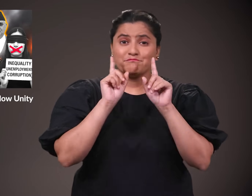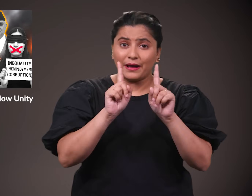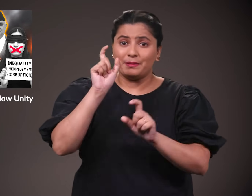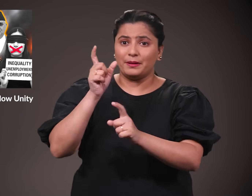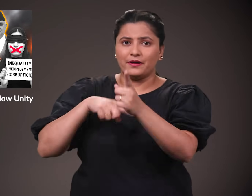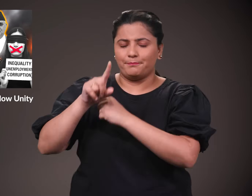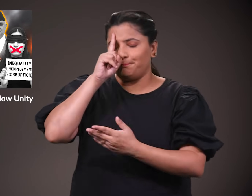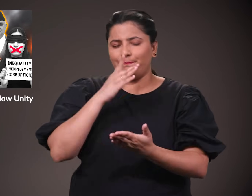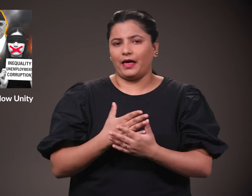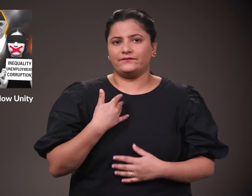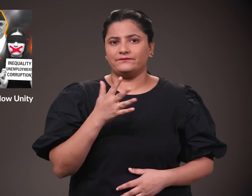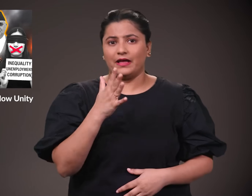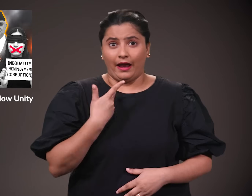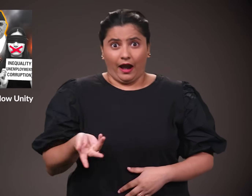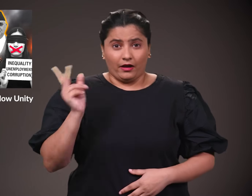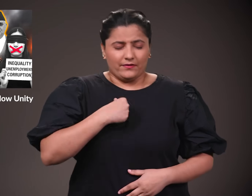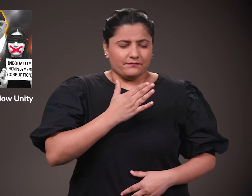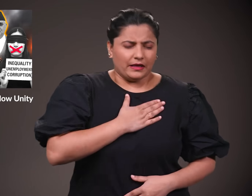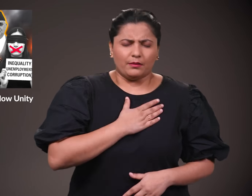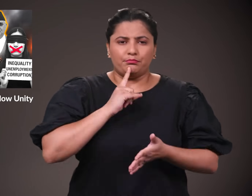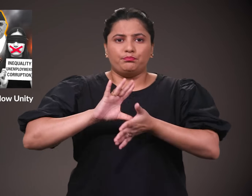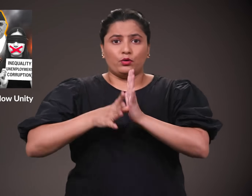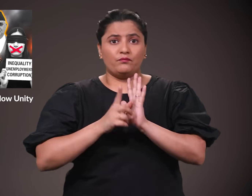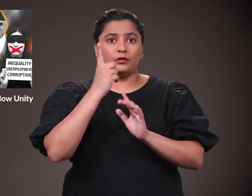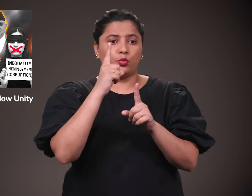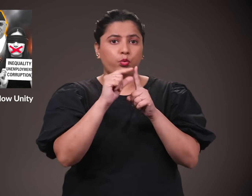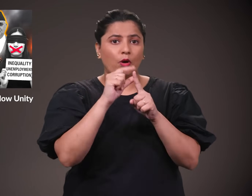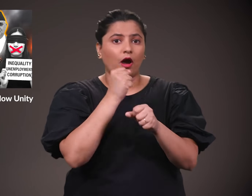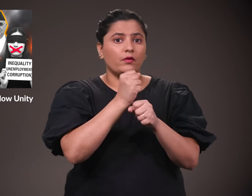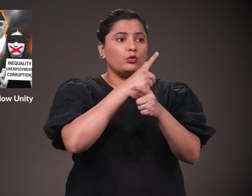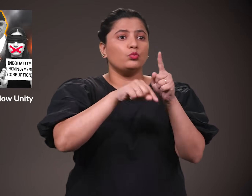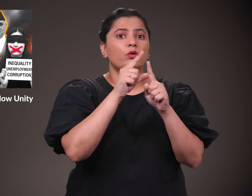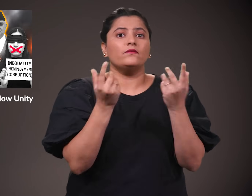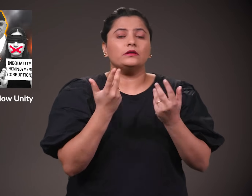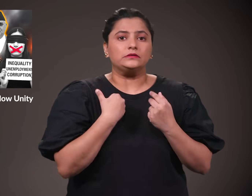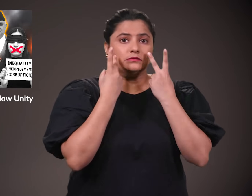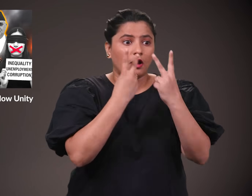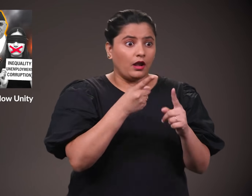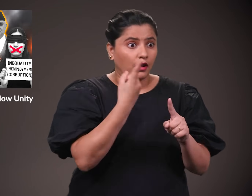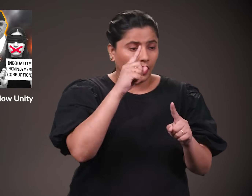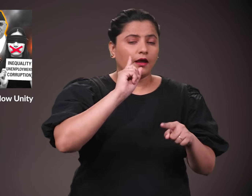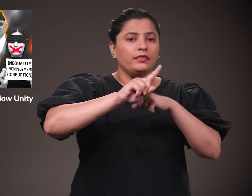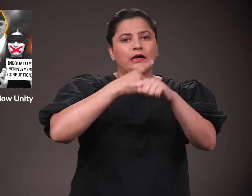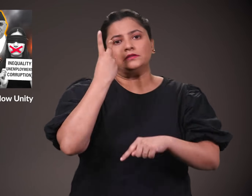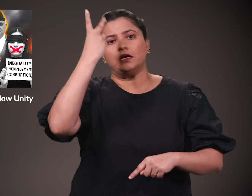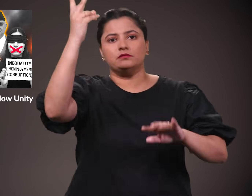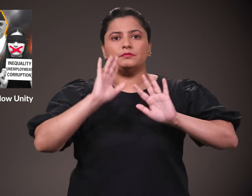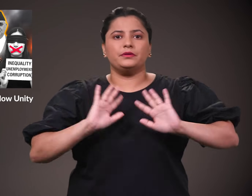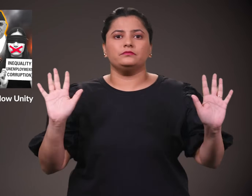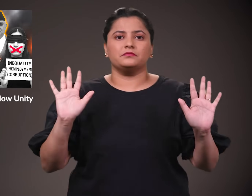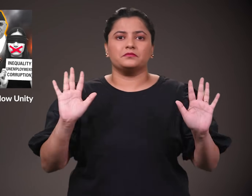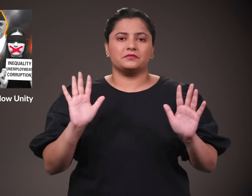However, people now struggle to trust and will only regain faith if the government proves to be effective.